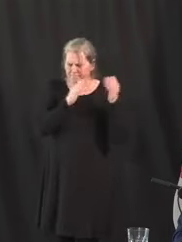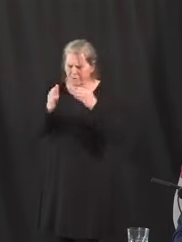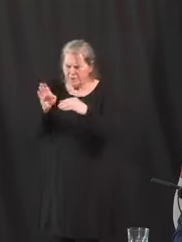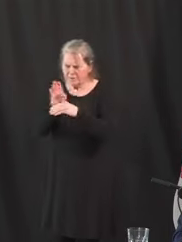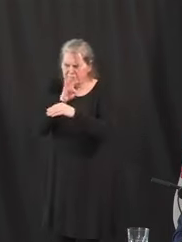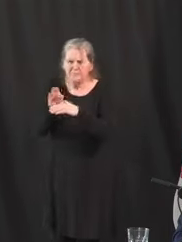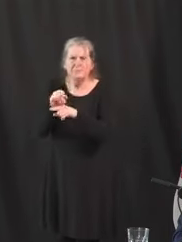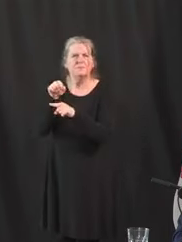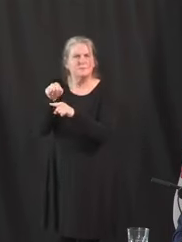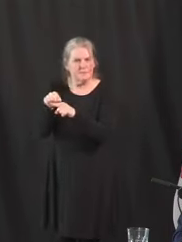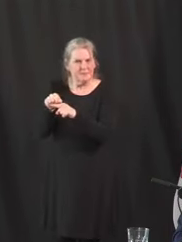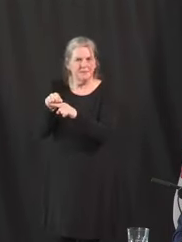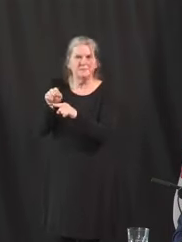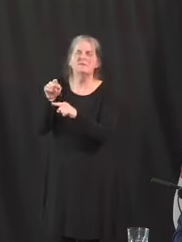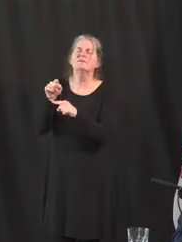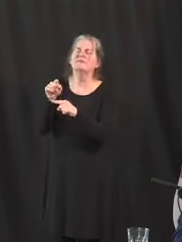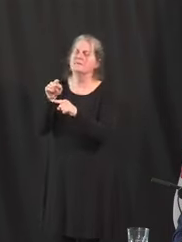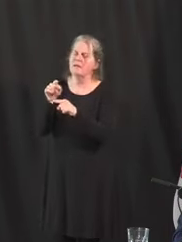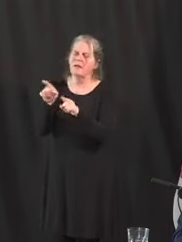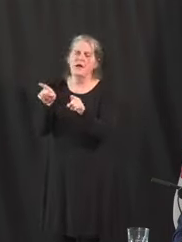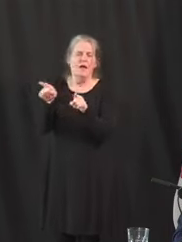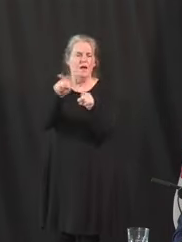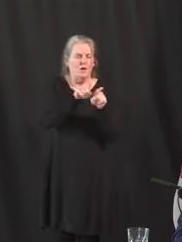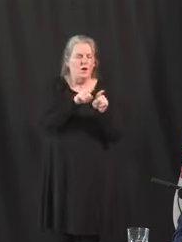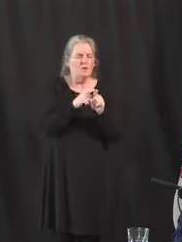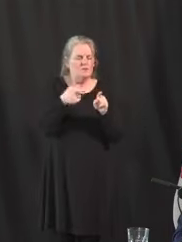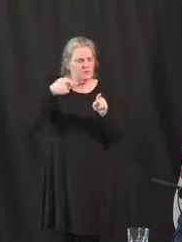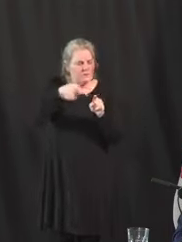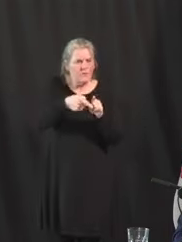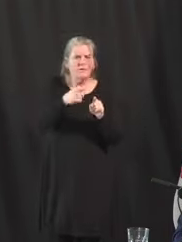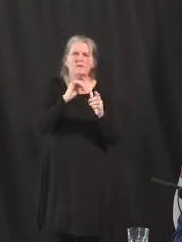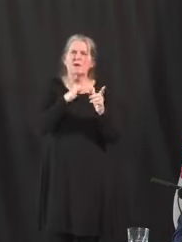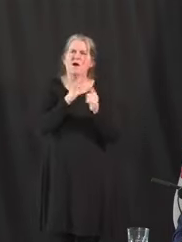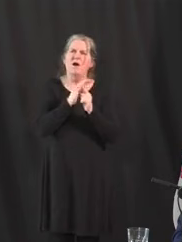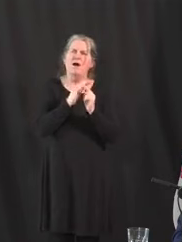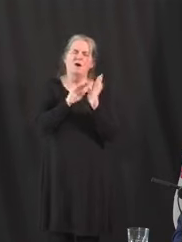CURVE AND REDUCING THE STRAIN ON THE MEDICAL SYSTEM, BUT WE ALSO NEED TO MAKE SURE THAT WE HAVE A